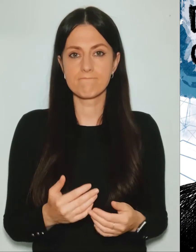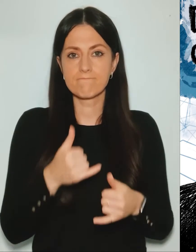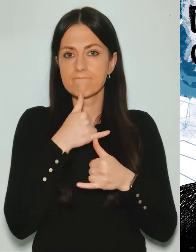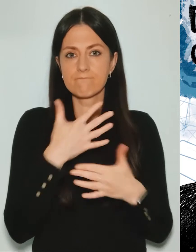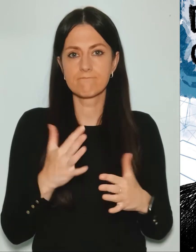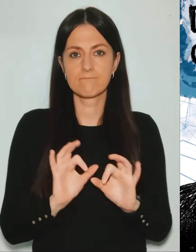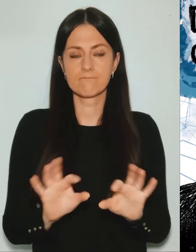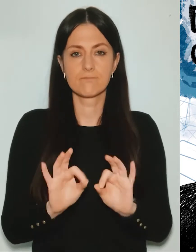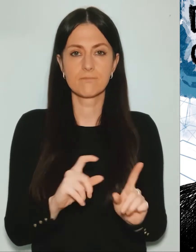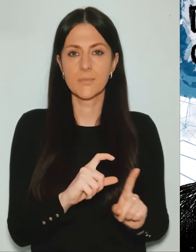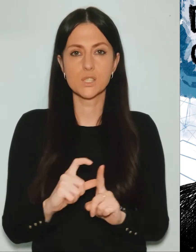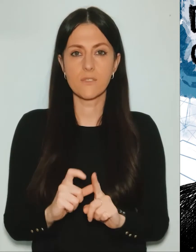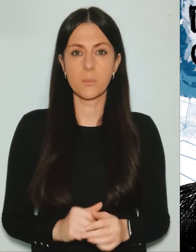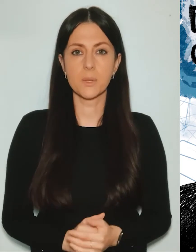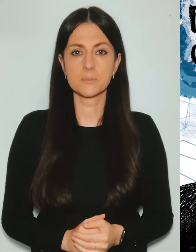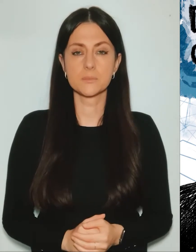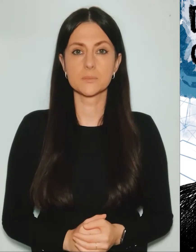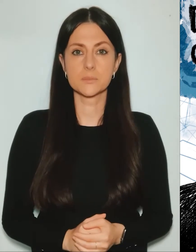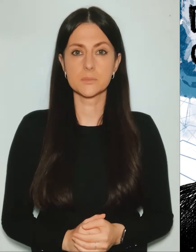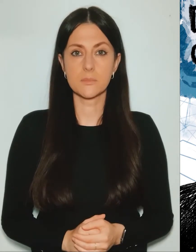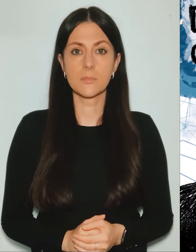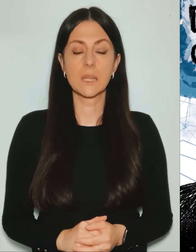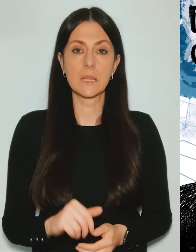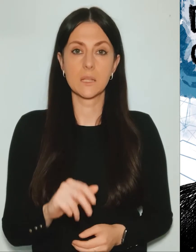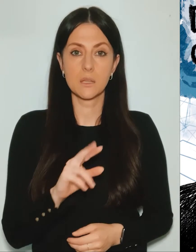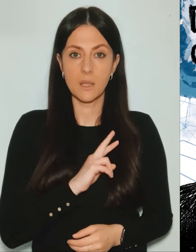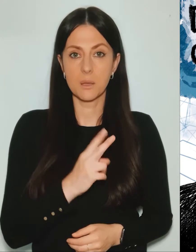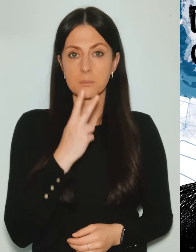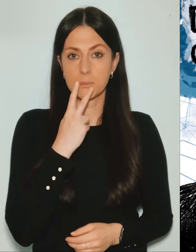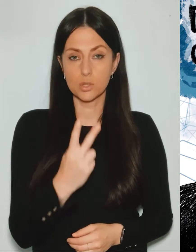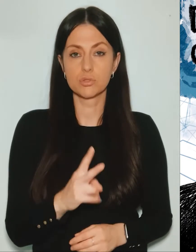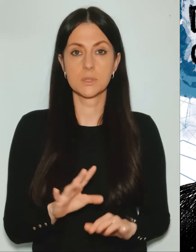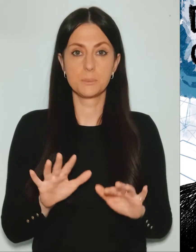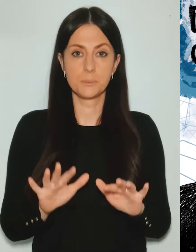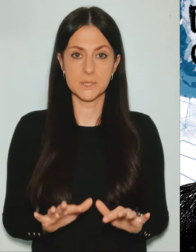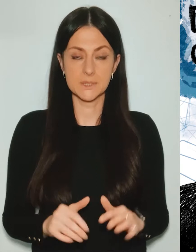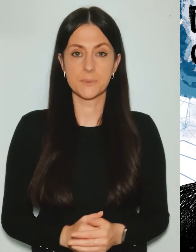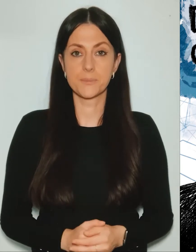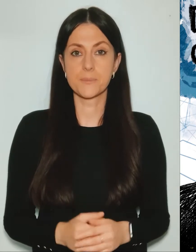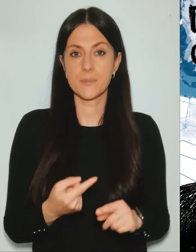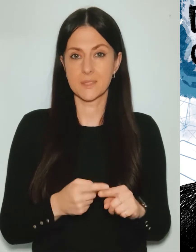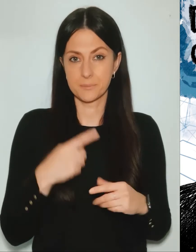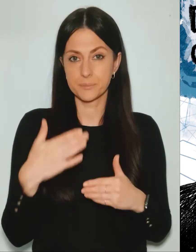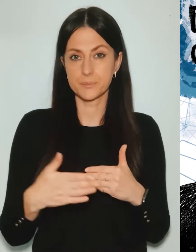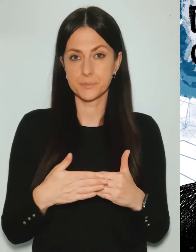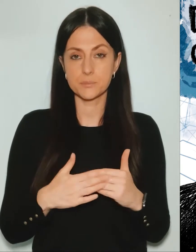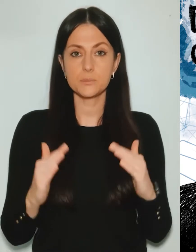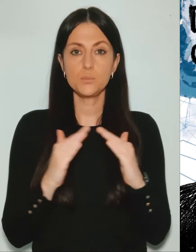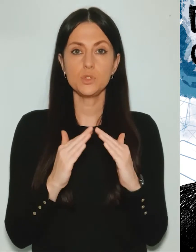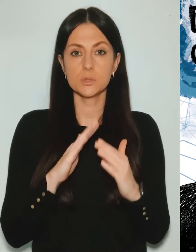I saw a place, it's near my mom's house,